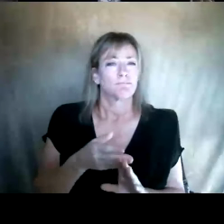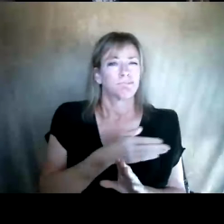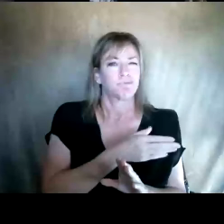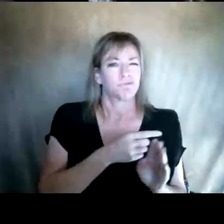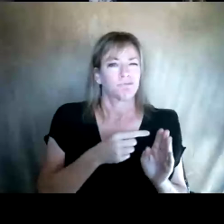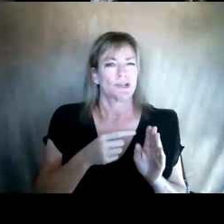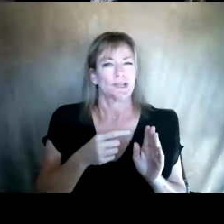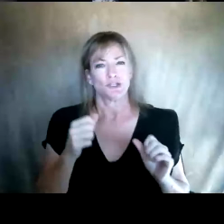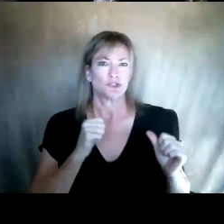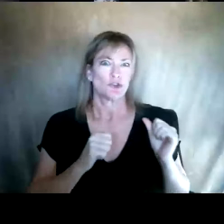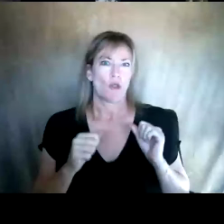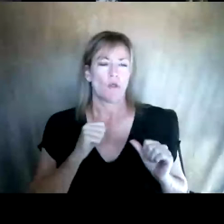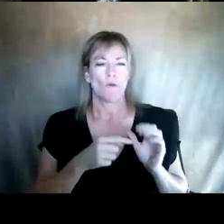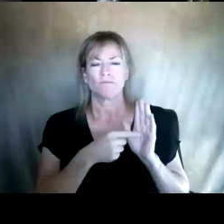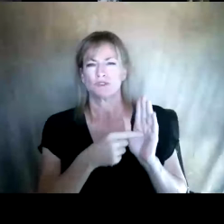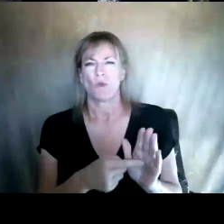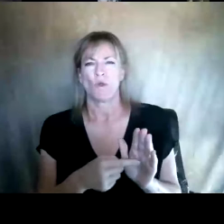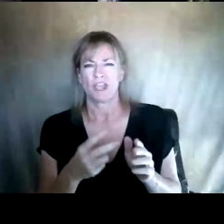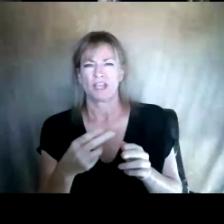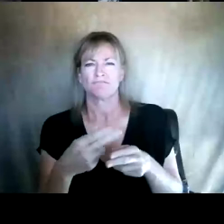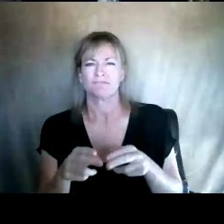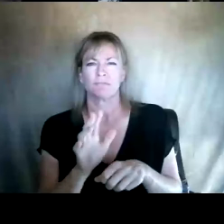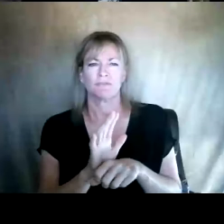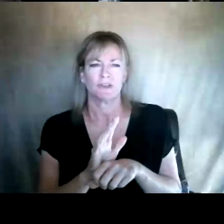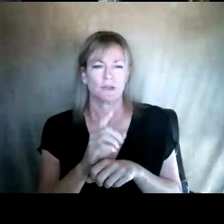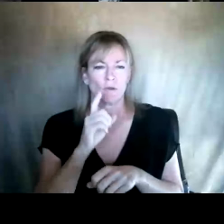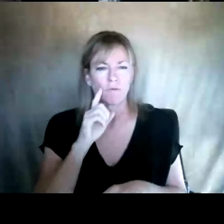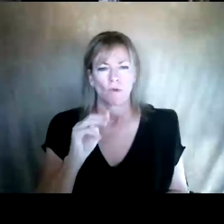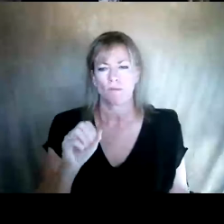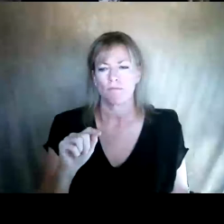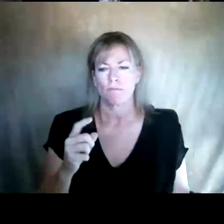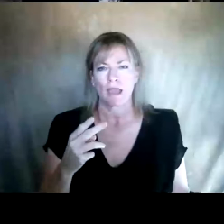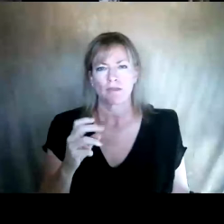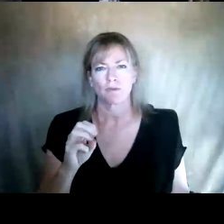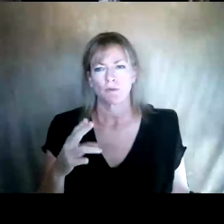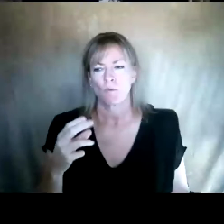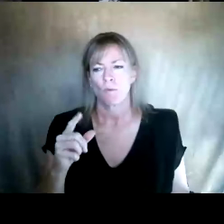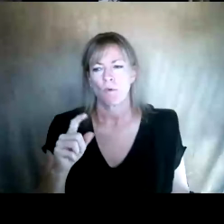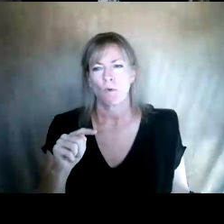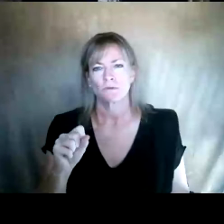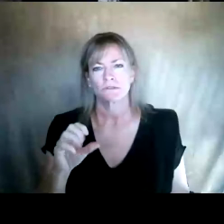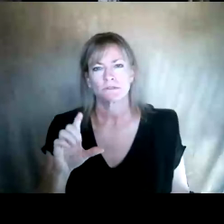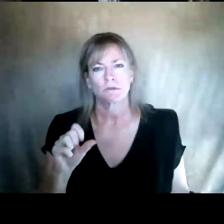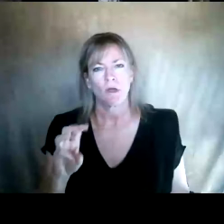A VIEW WHERE MATTHEW WAS TALKING ABOUT THE DEPLOYMENT OF UKERU.